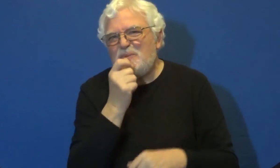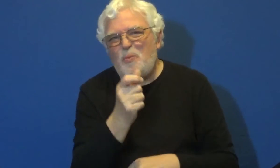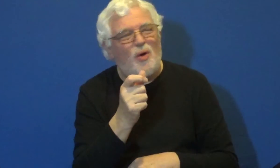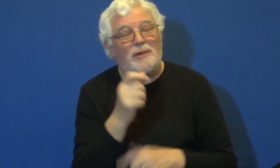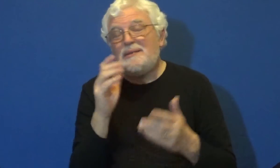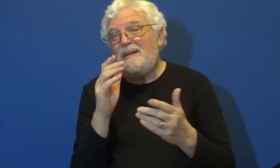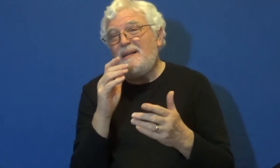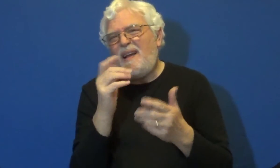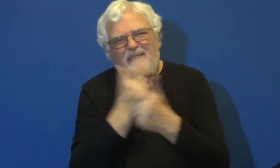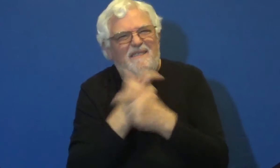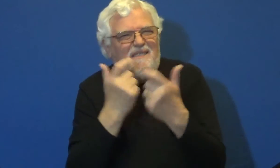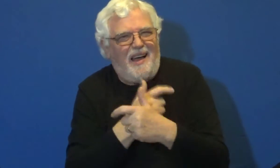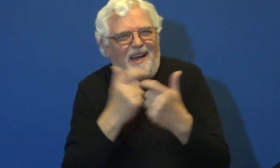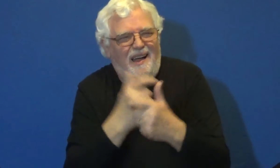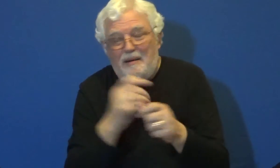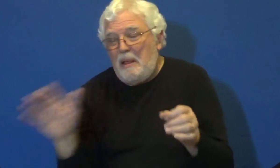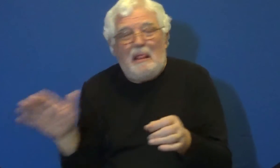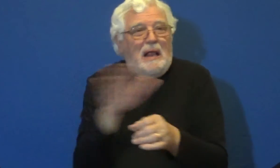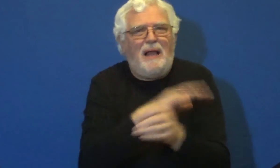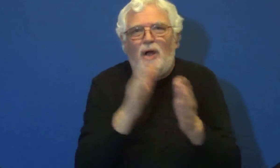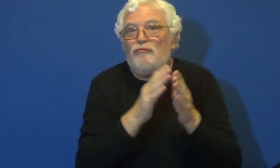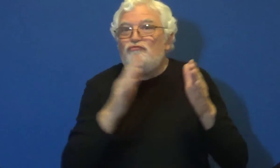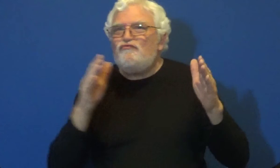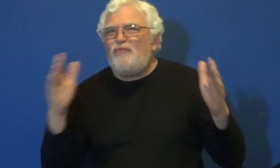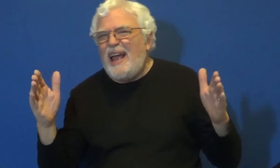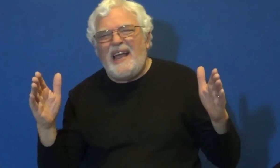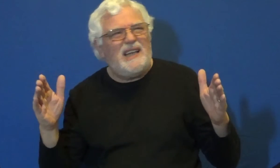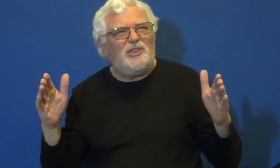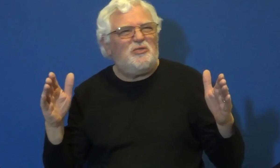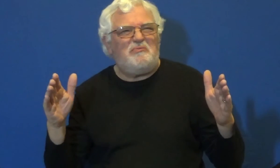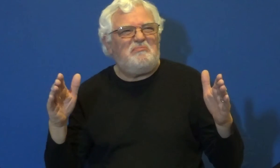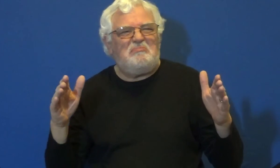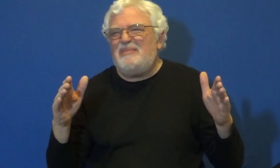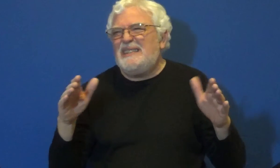covering a whole range of improbabilities and misconceptions,